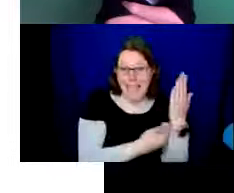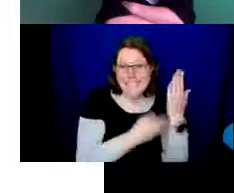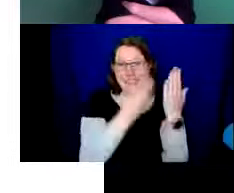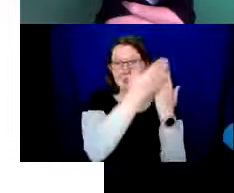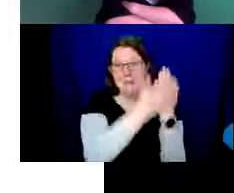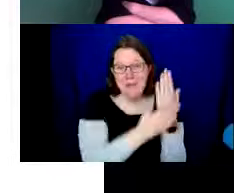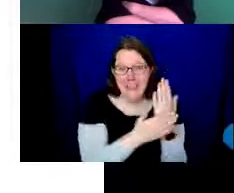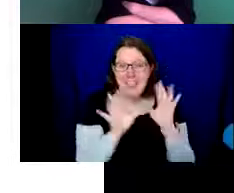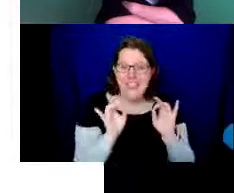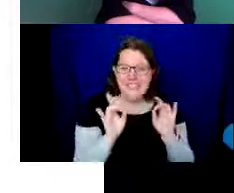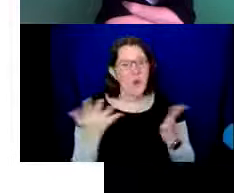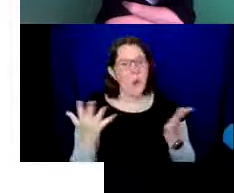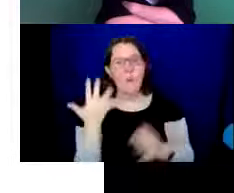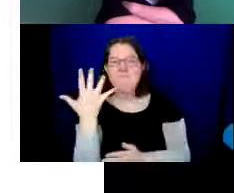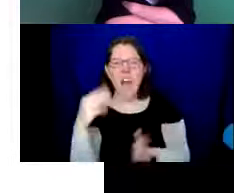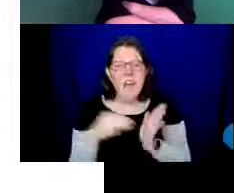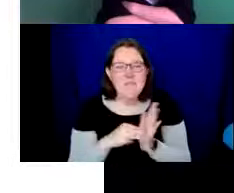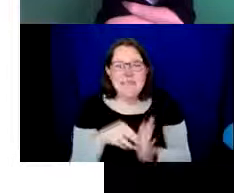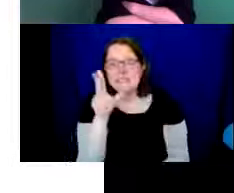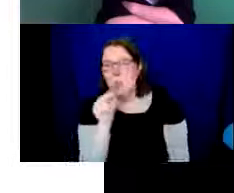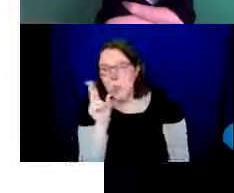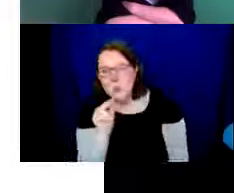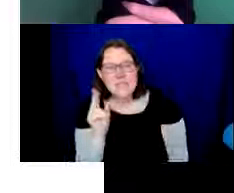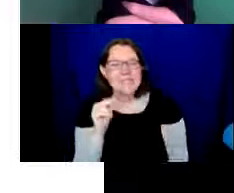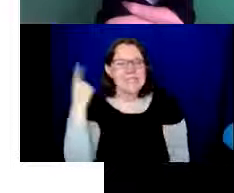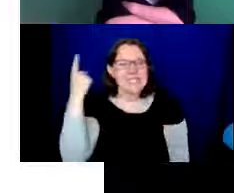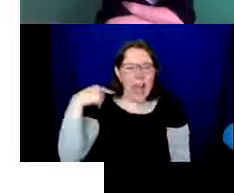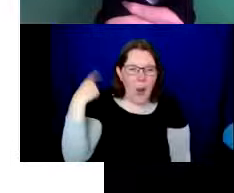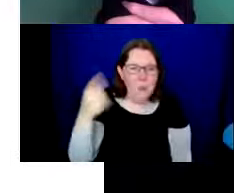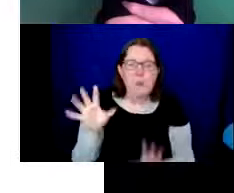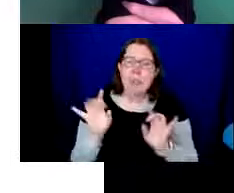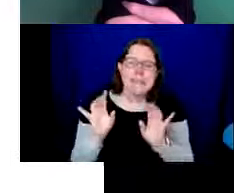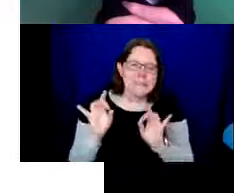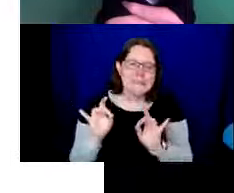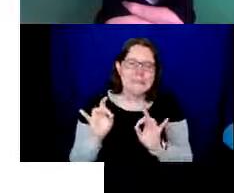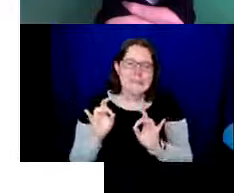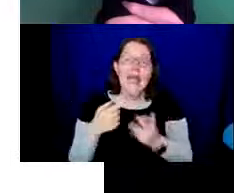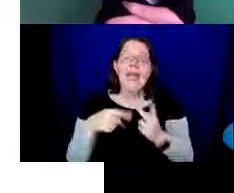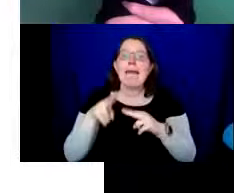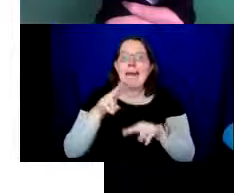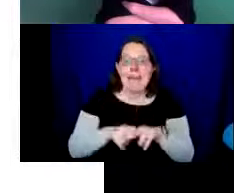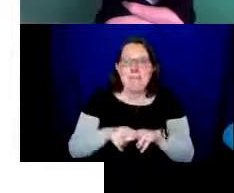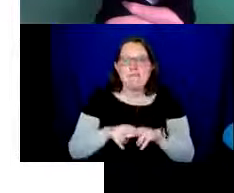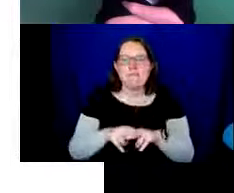because we just it's if we do get as many applications that we think we're going to get